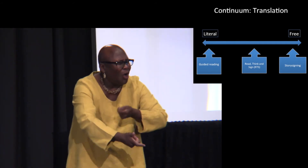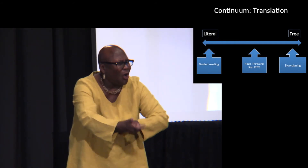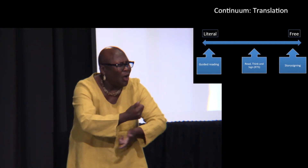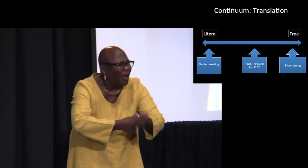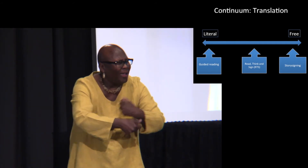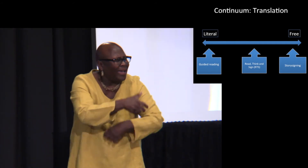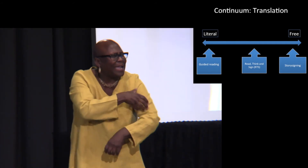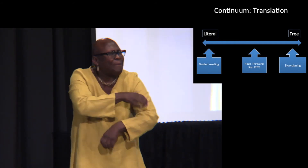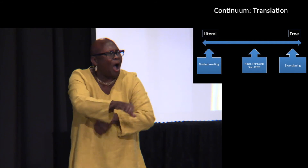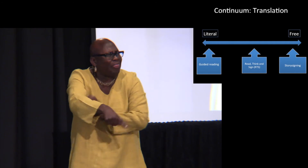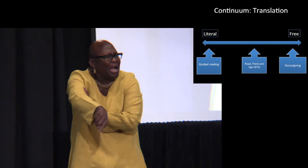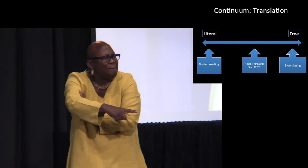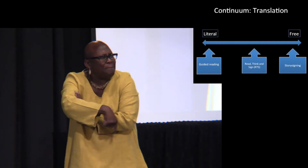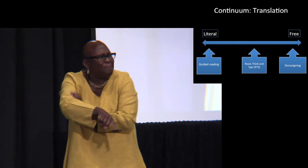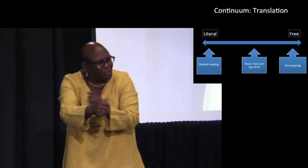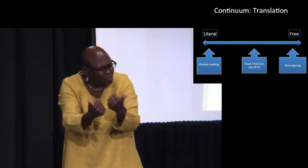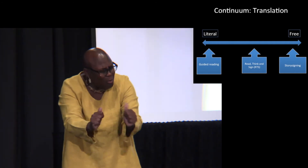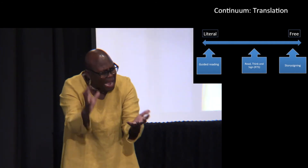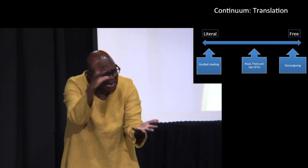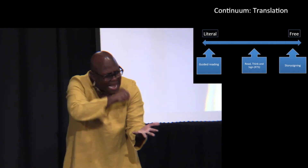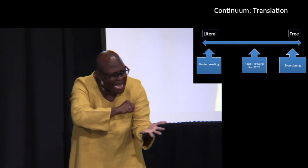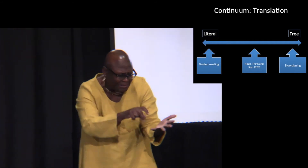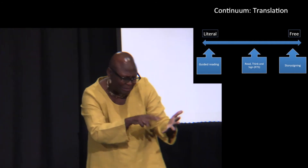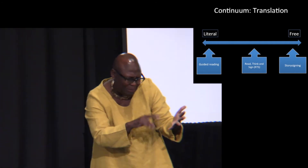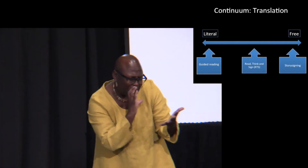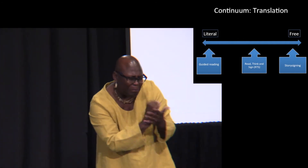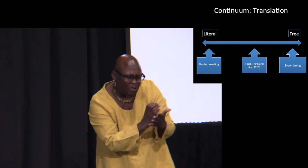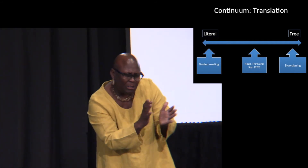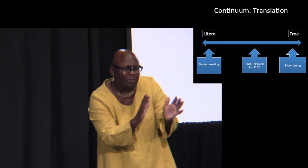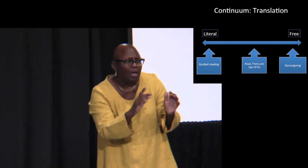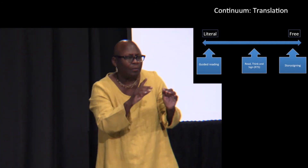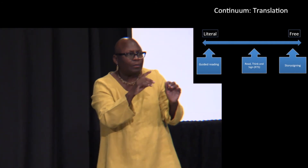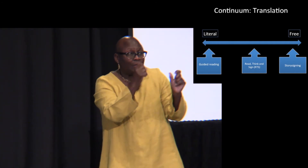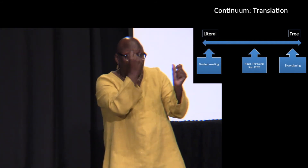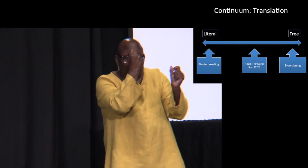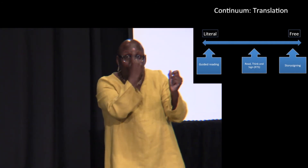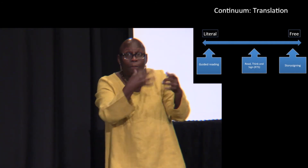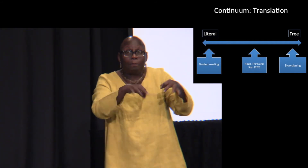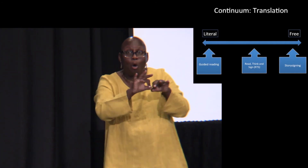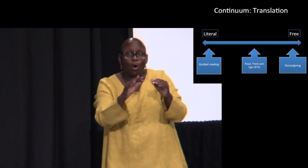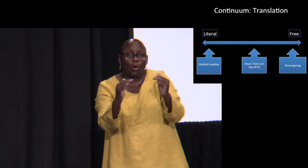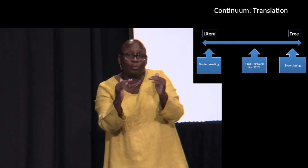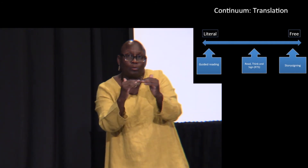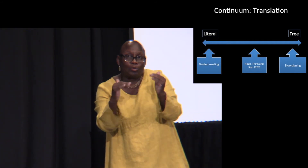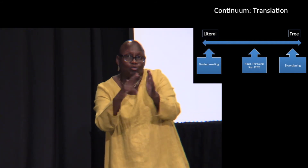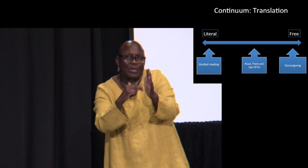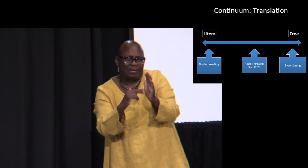In the middle of the continuum is the read-think-sign: RTS process.